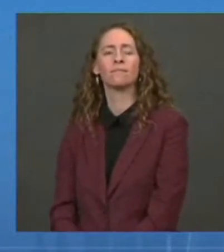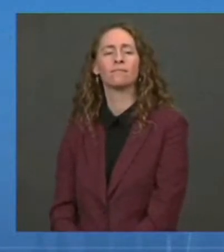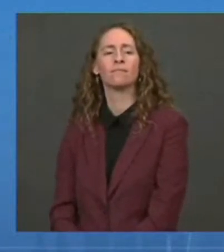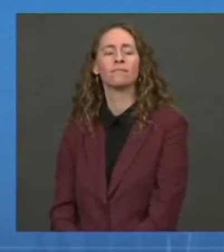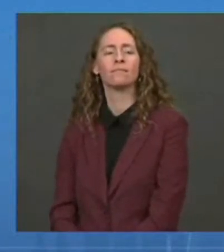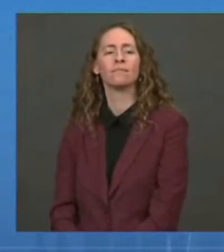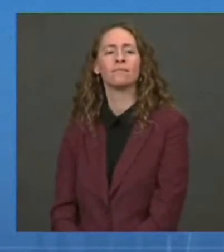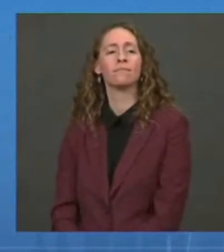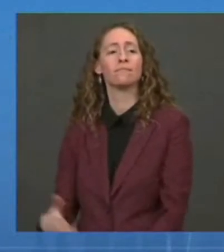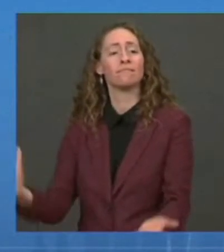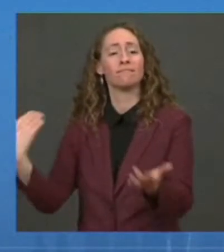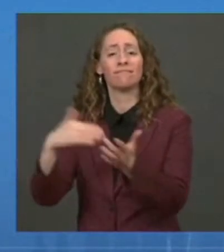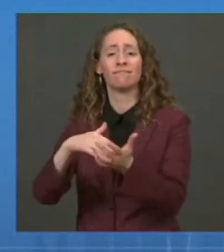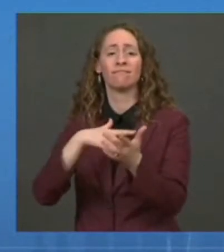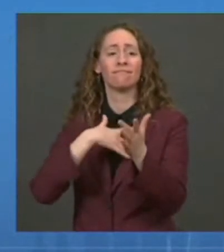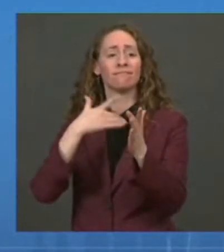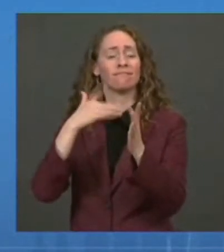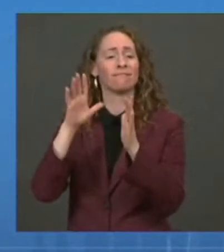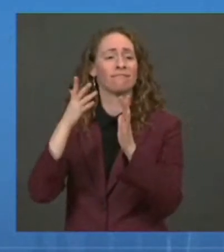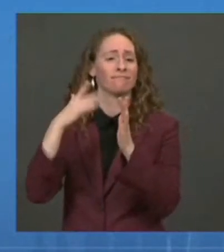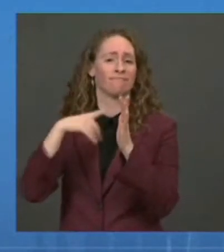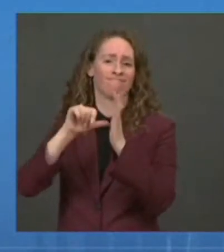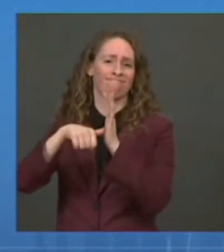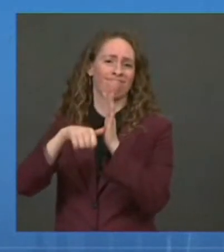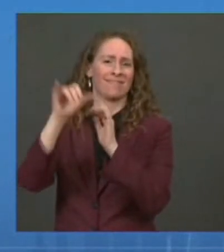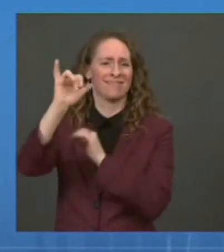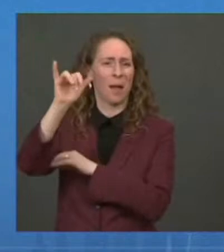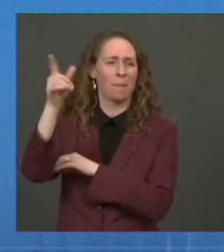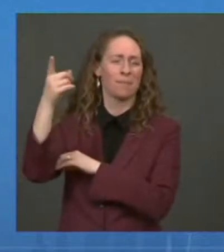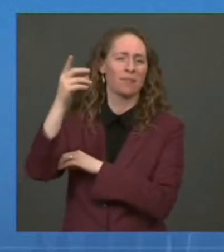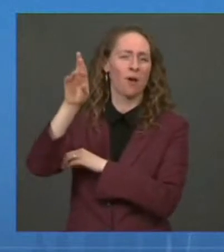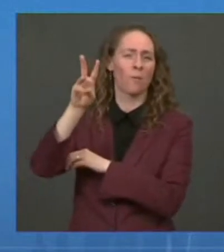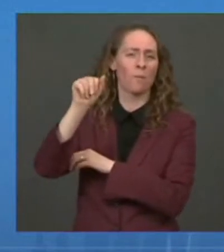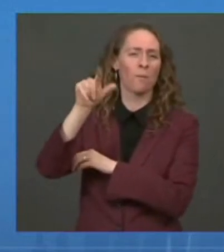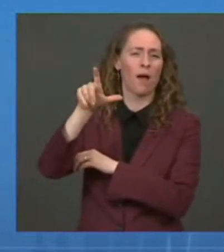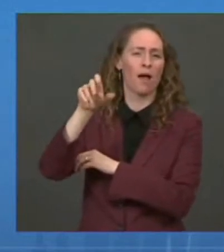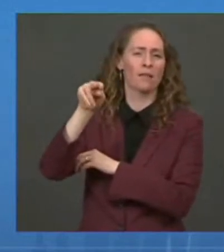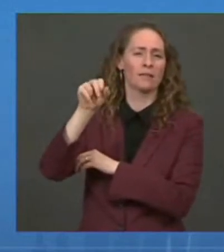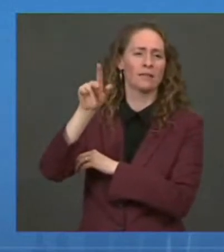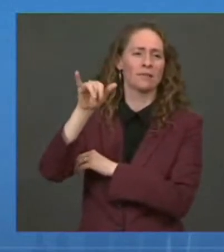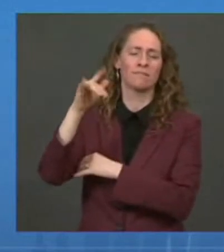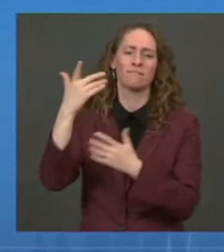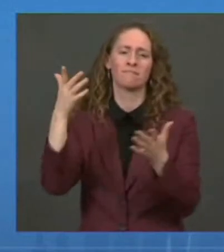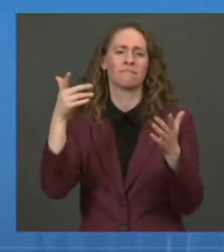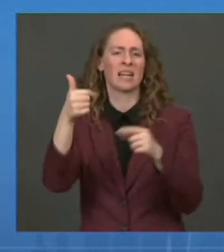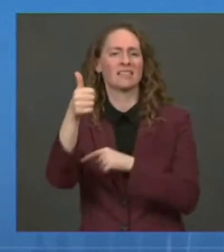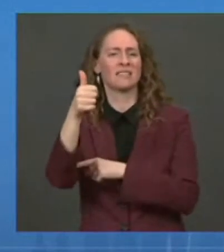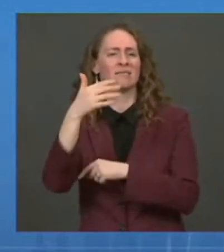FINAL SLIDE MY MESSAGE REFLECTS